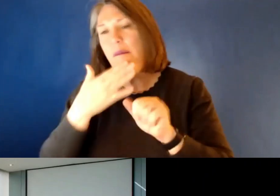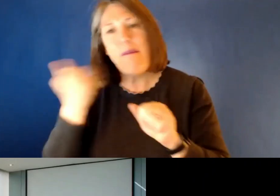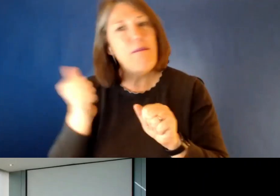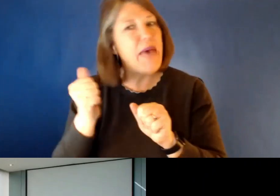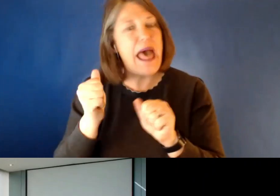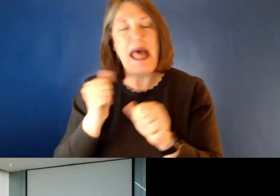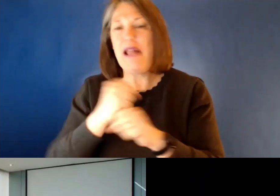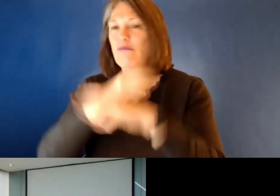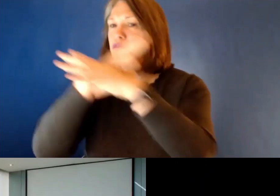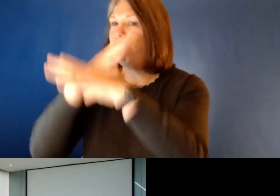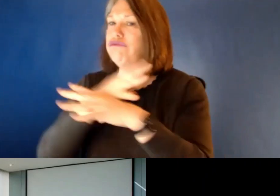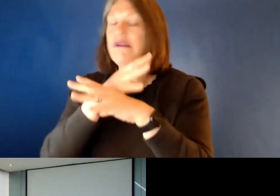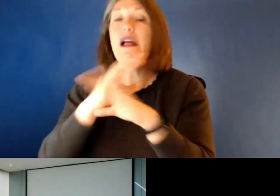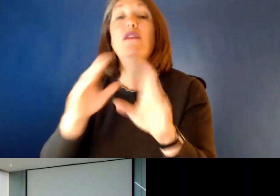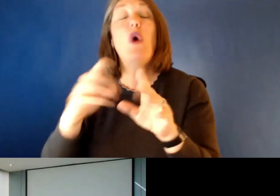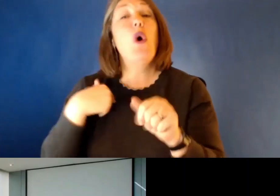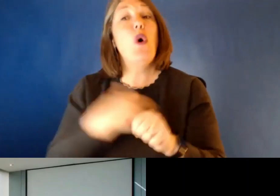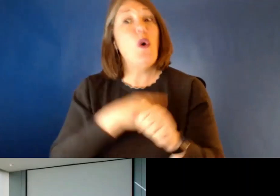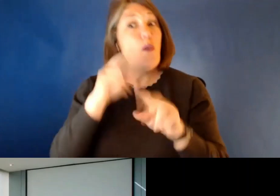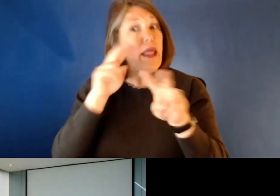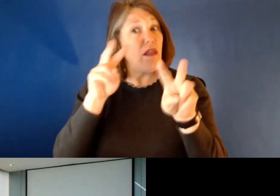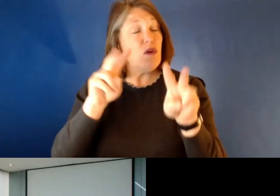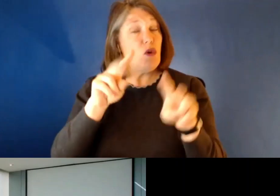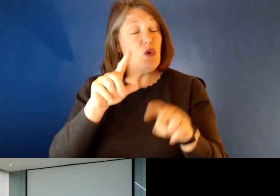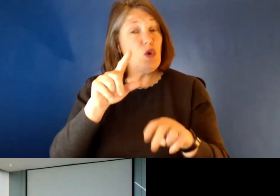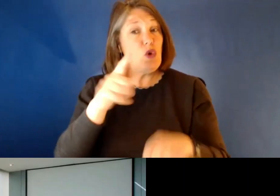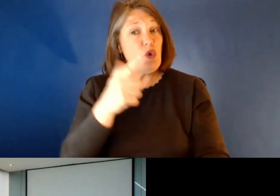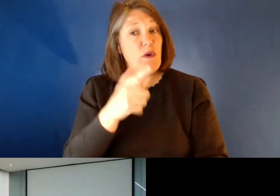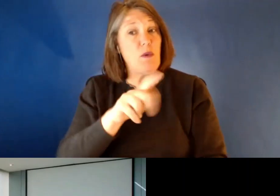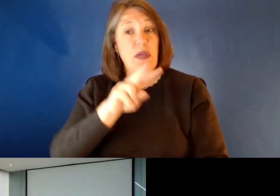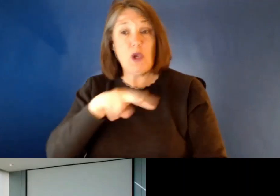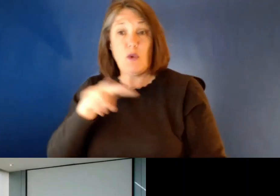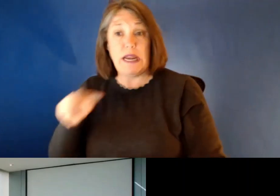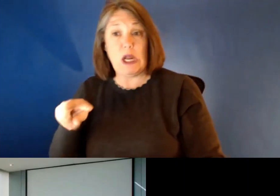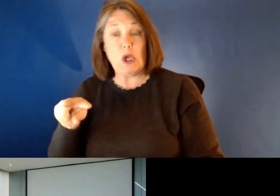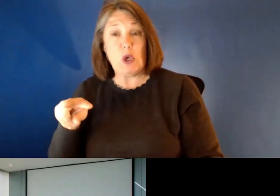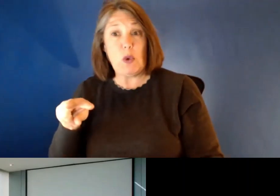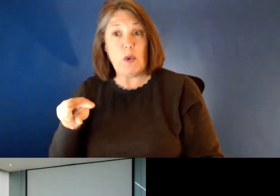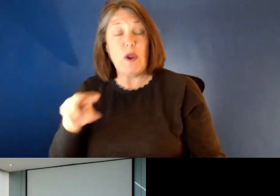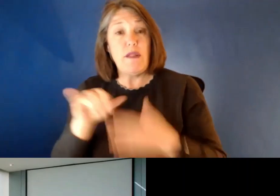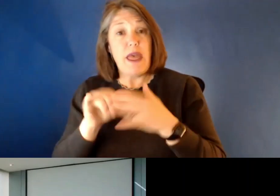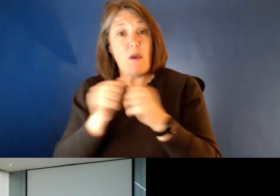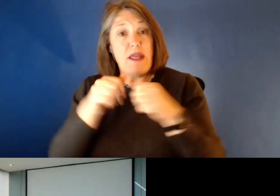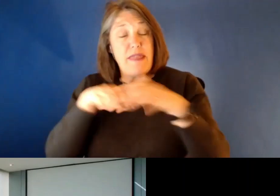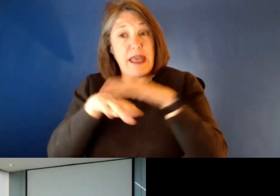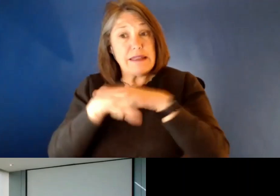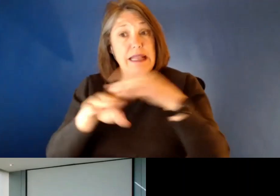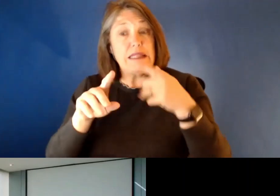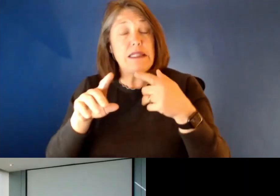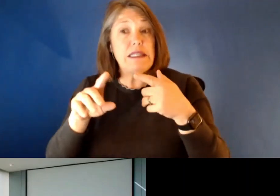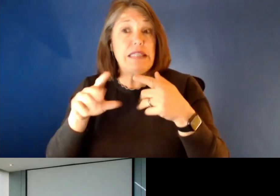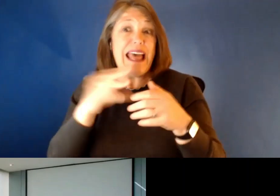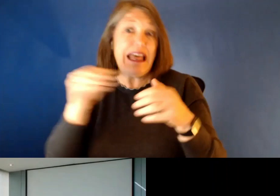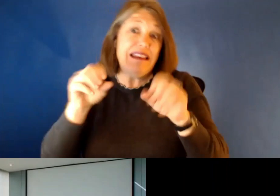and 2022, that the expansion 06:08:31 and access to vaccination and the